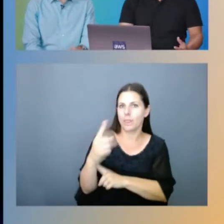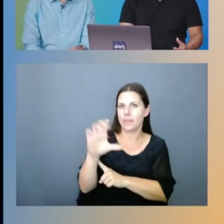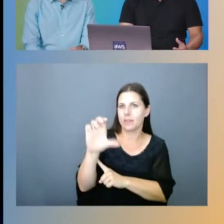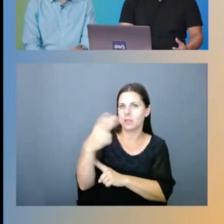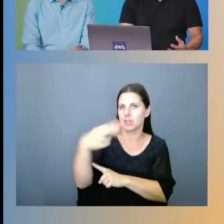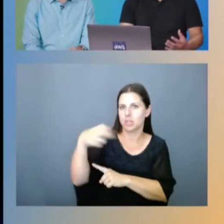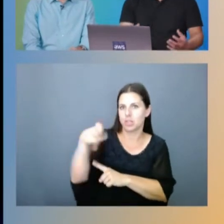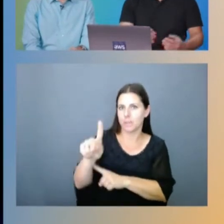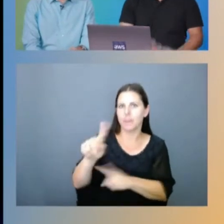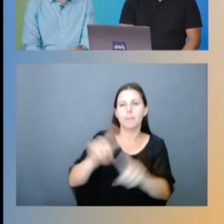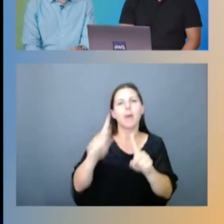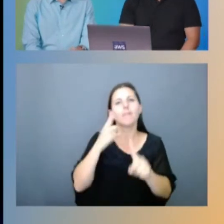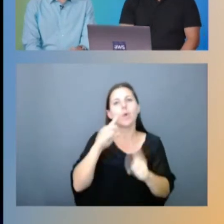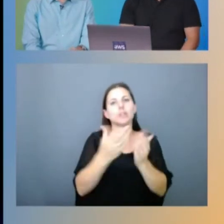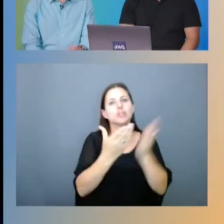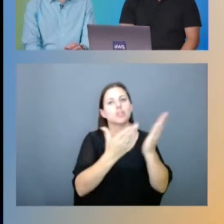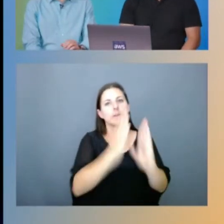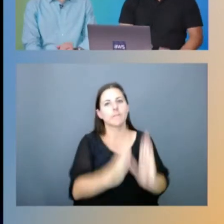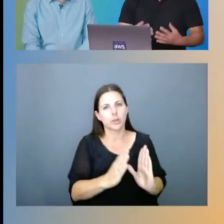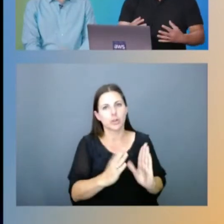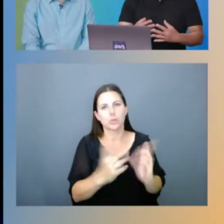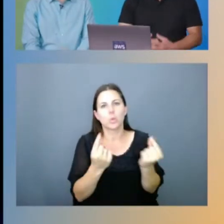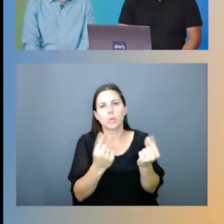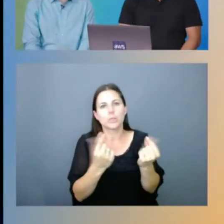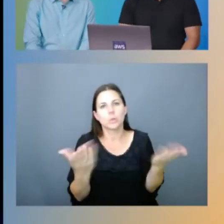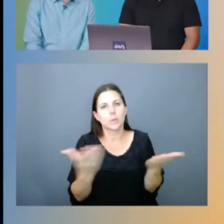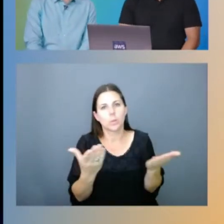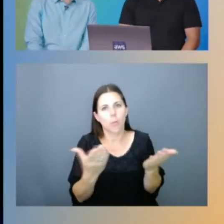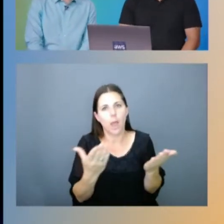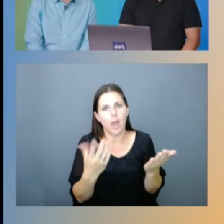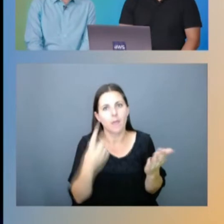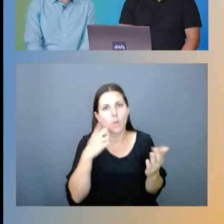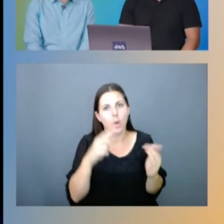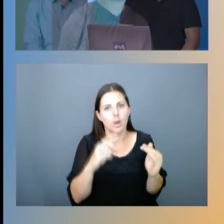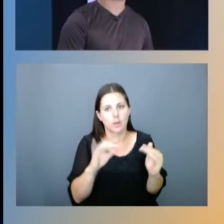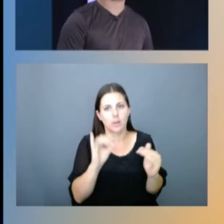Can you talk a little bit about what we're doing at the Trn1 one level? Yeah, that's a great one.